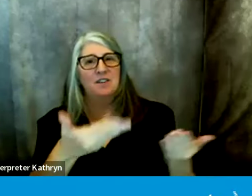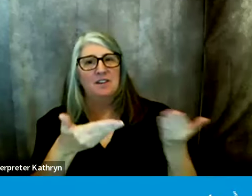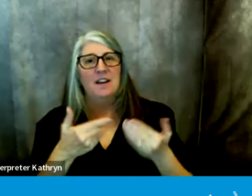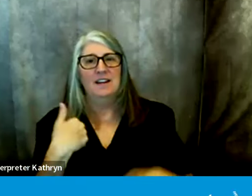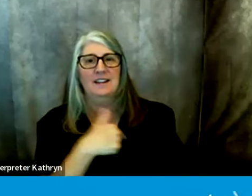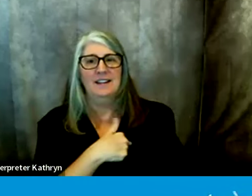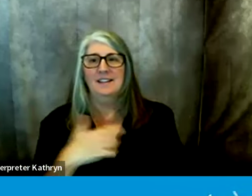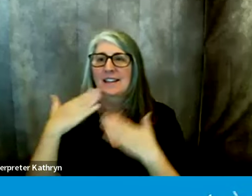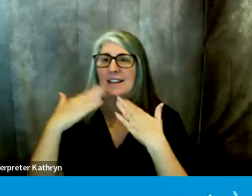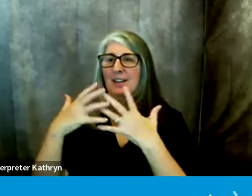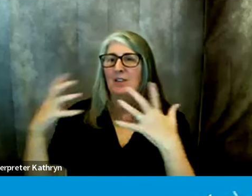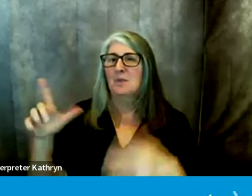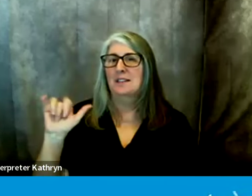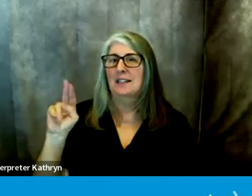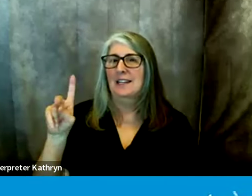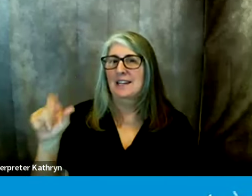Yeah. Thank you so much, Linda. Thank you.